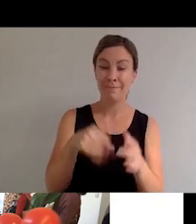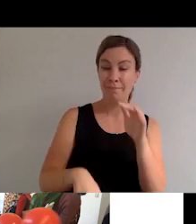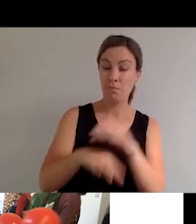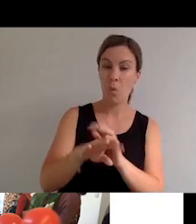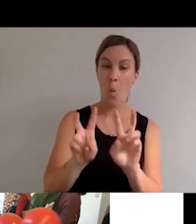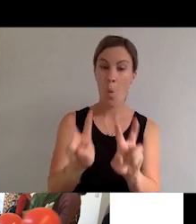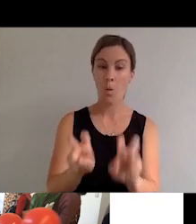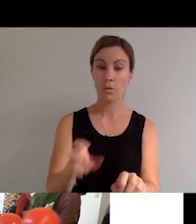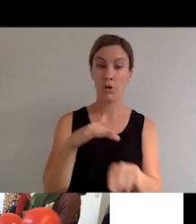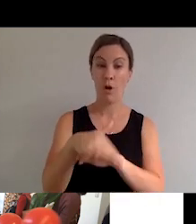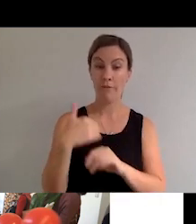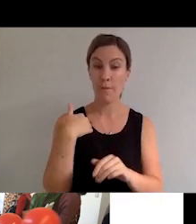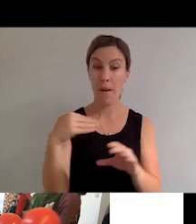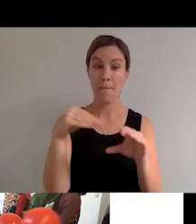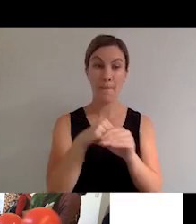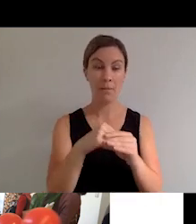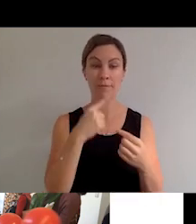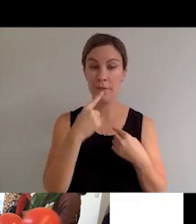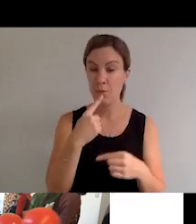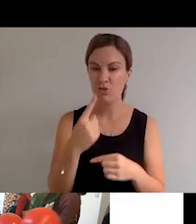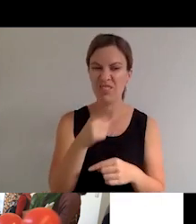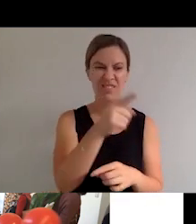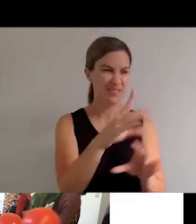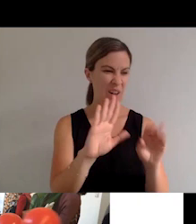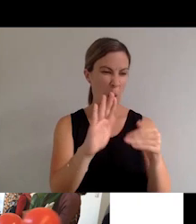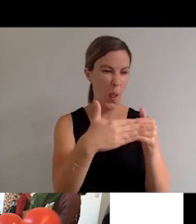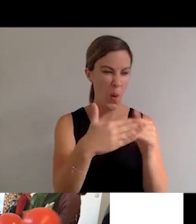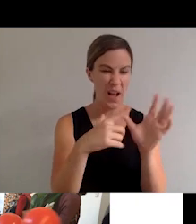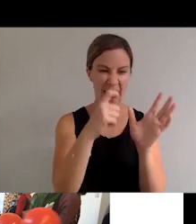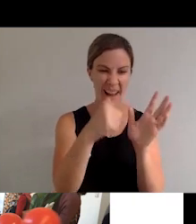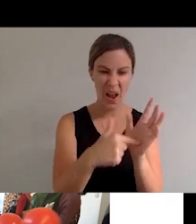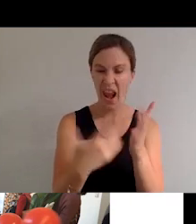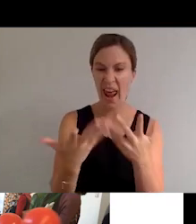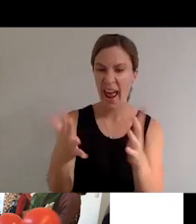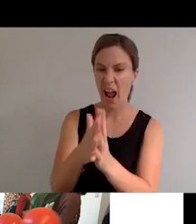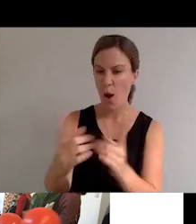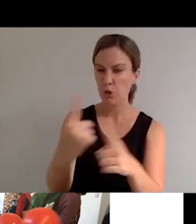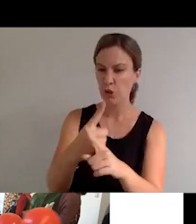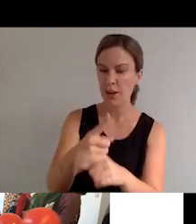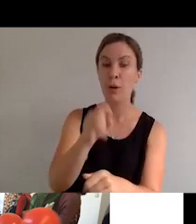which ones I should shut, how I could save and use them. It is